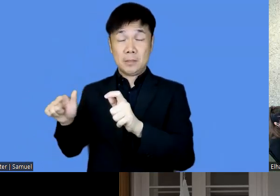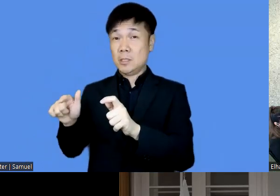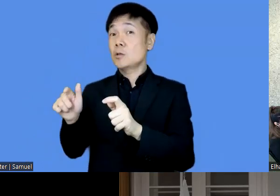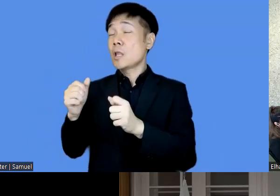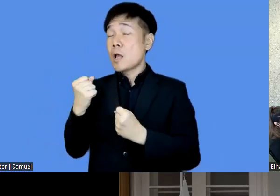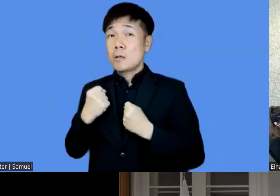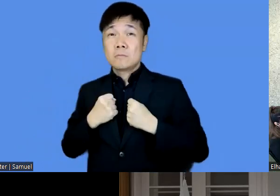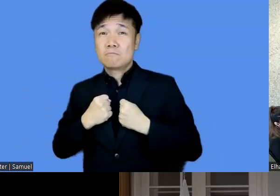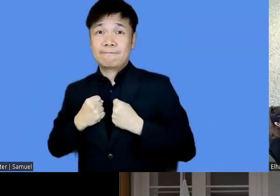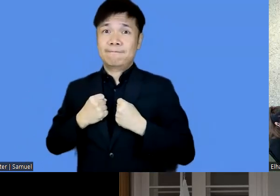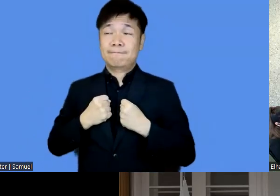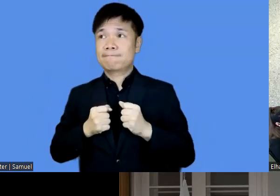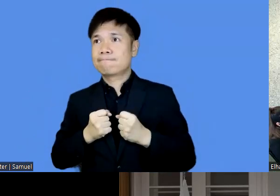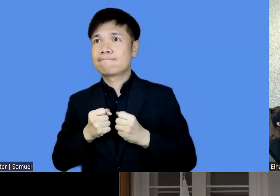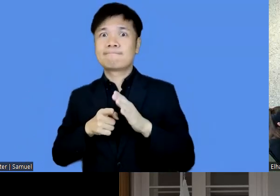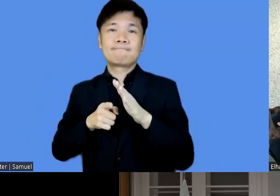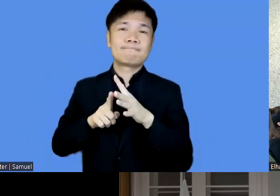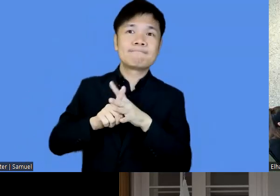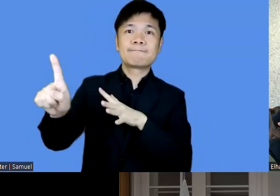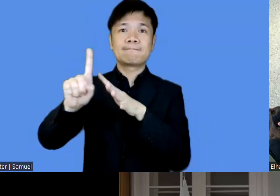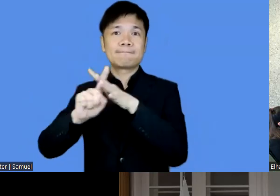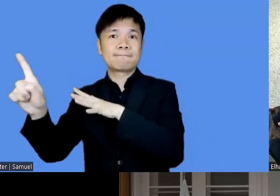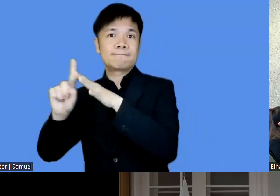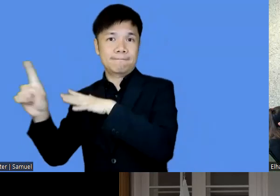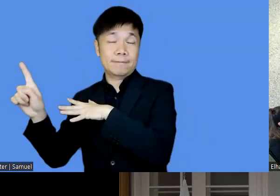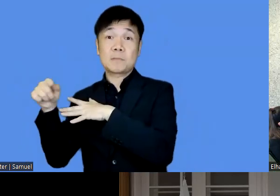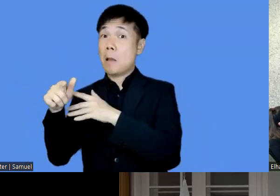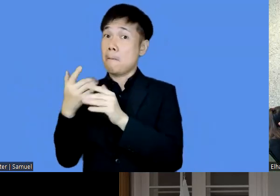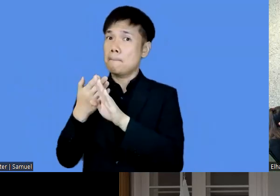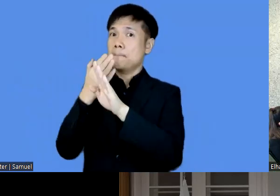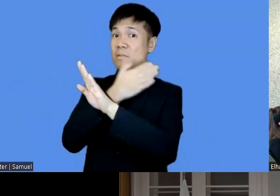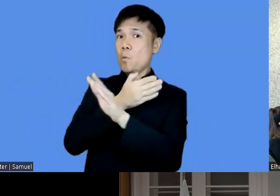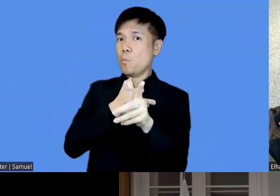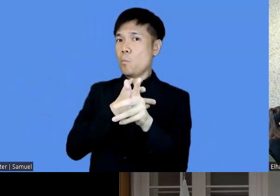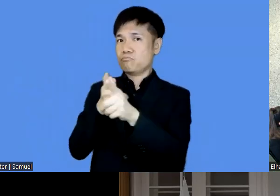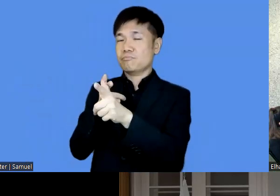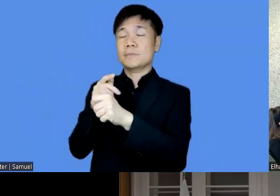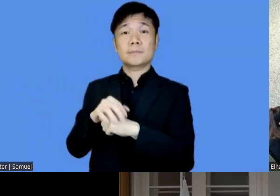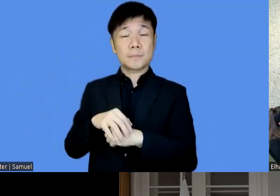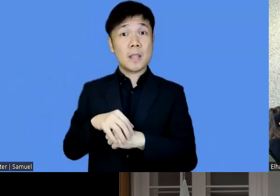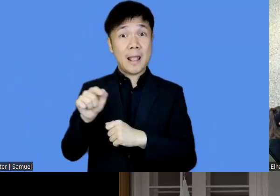persons humanely when under the control of parties to armed conflicts in screening operations,